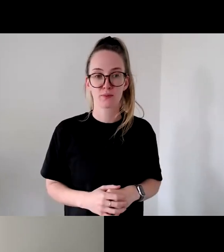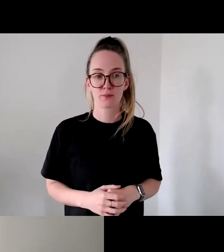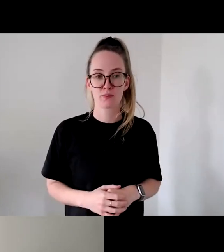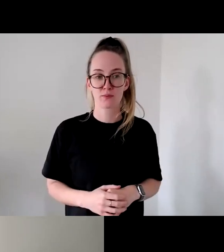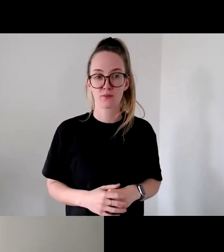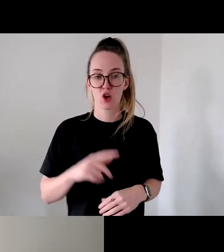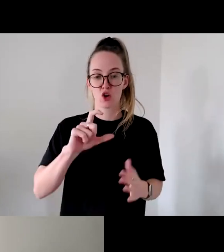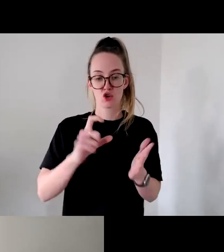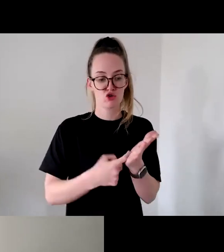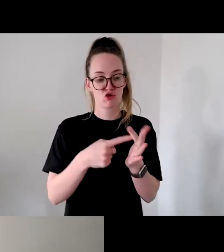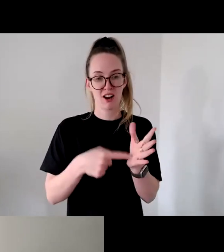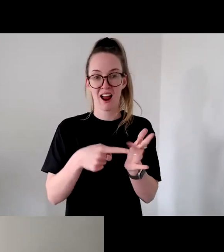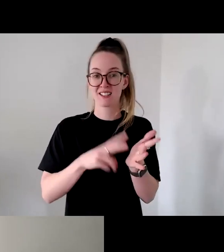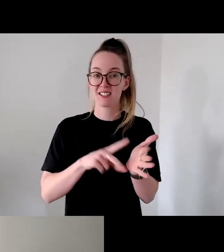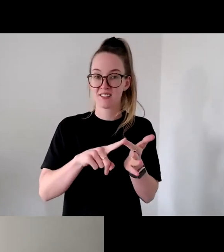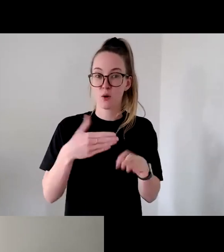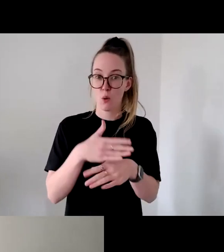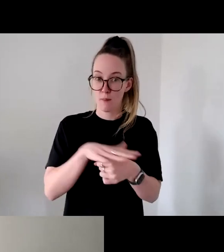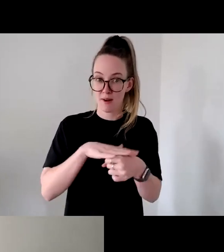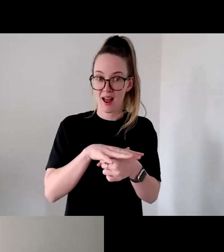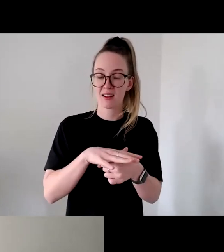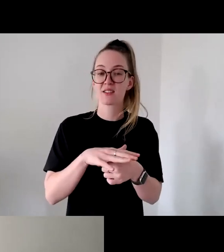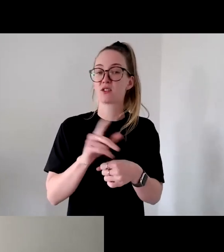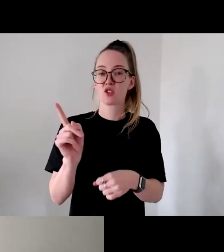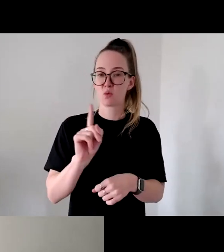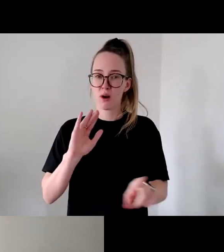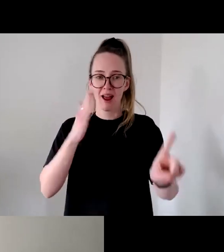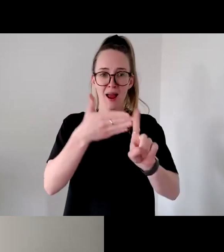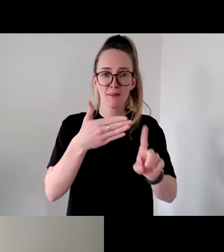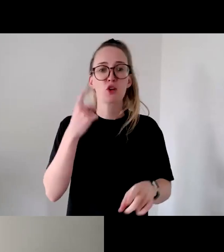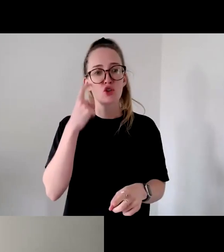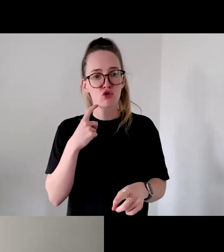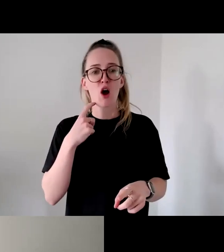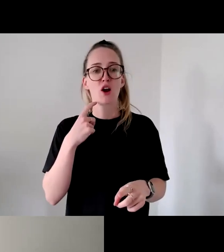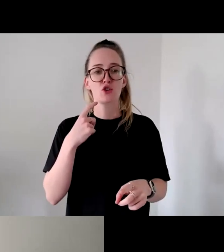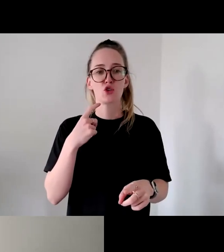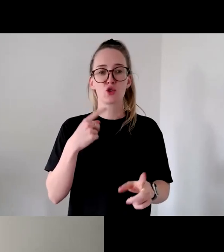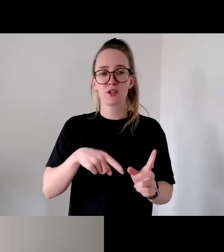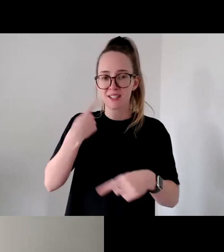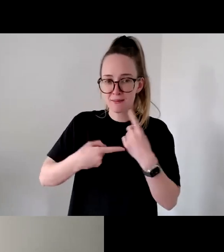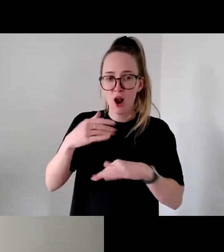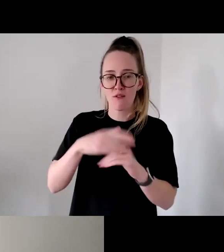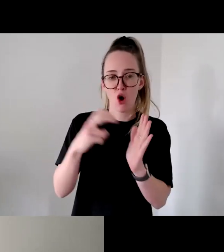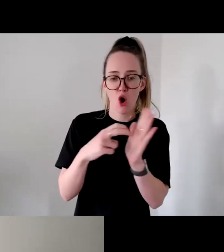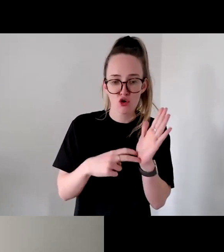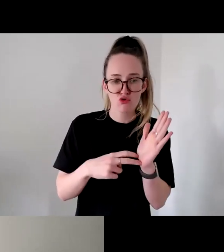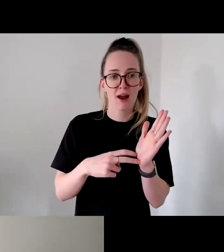help the creative sector understand what are the contract arrangements, and what you have to do